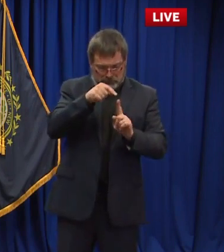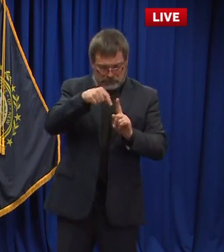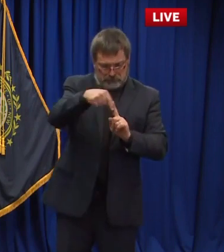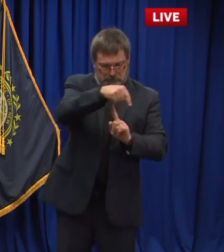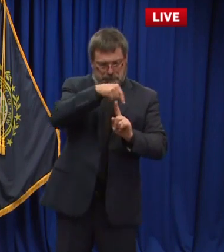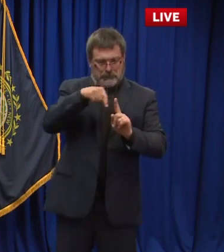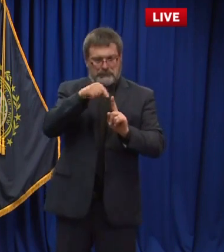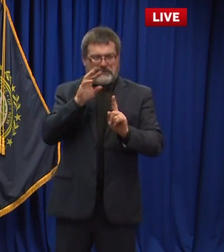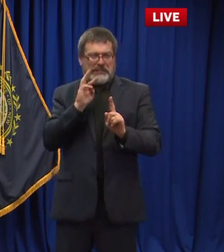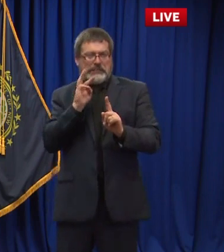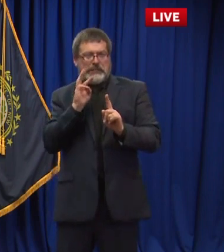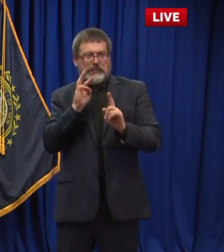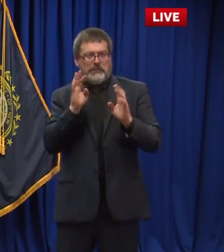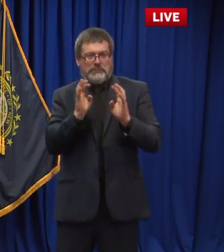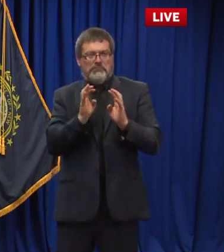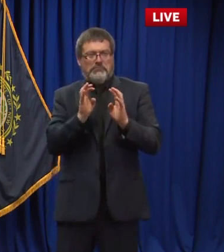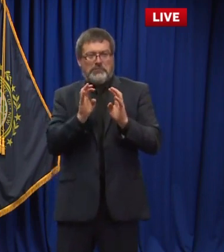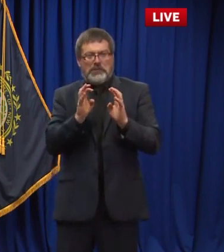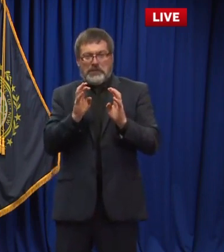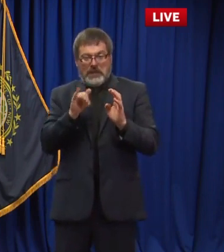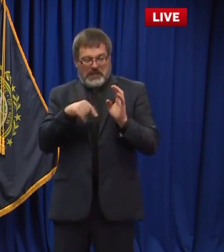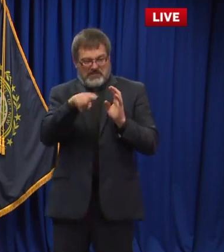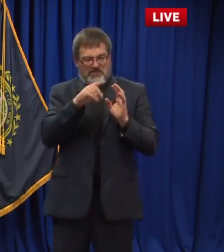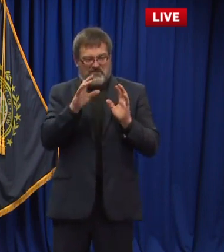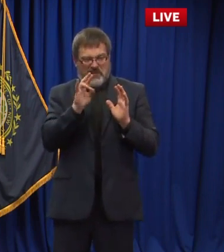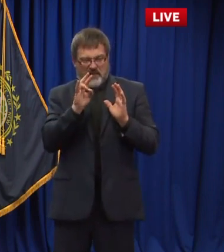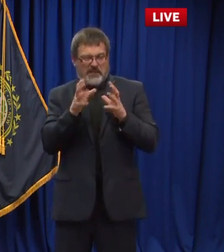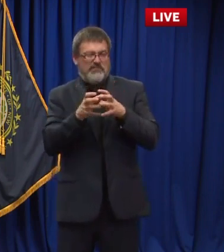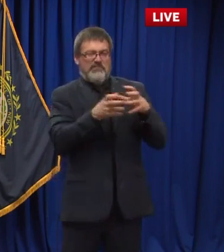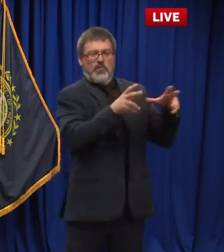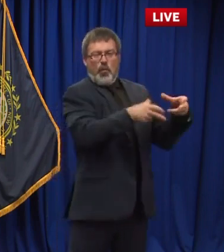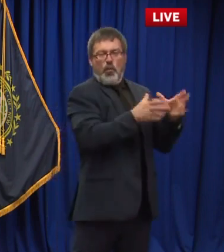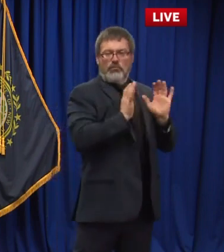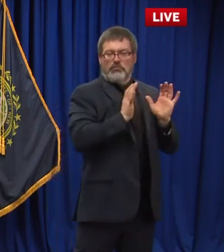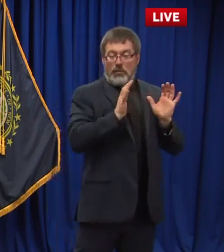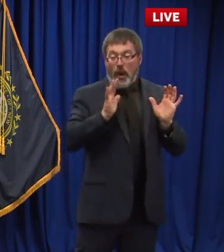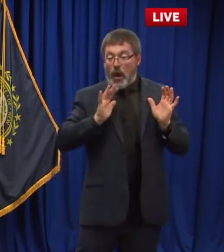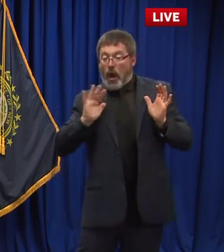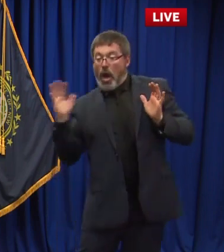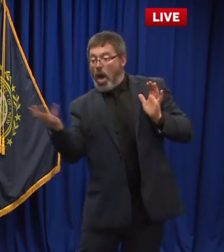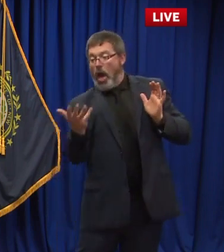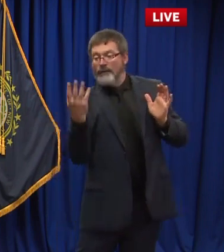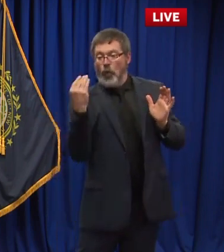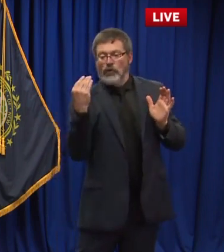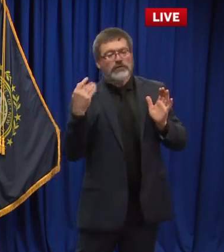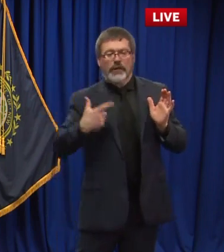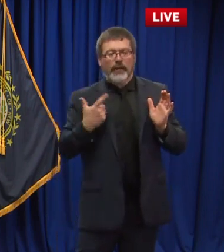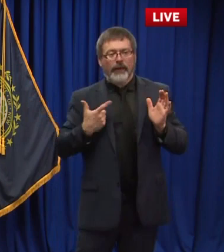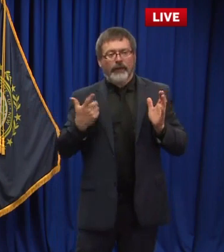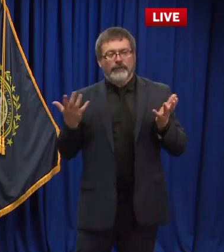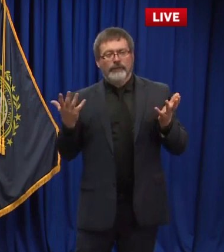IT MAY JUST BE STUDENTS SITTING ADJACENT TO SOMEONE DIAGNOSED WITH COVID.